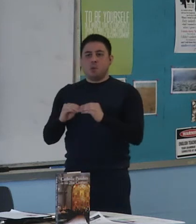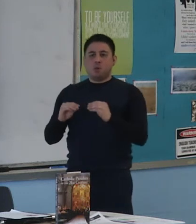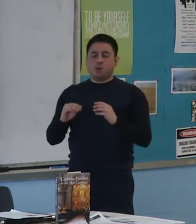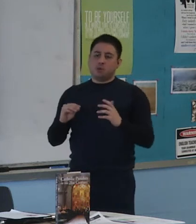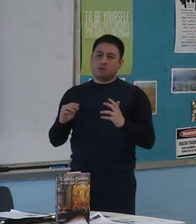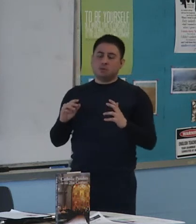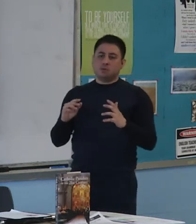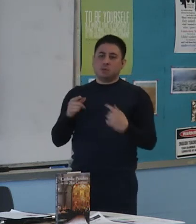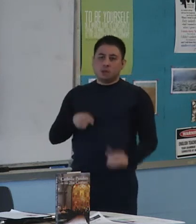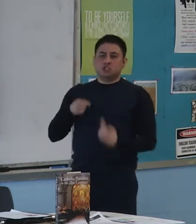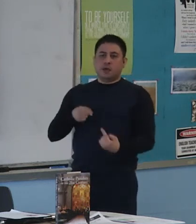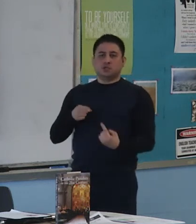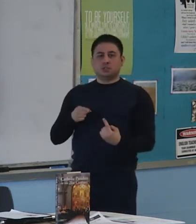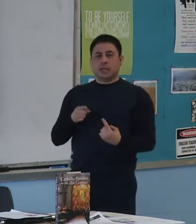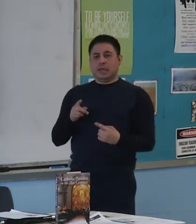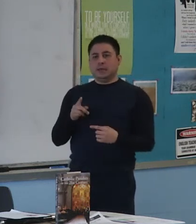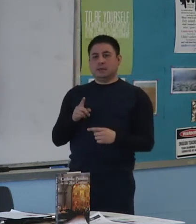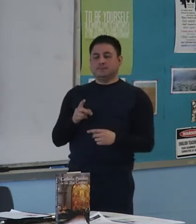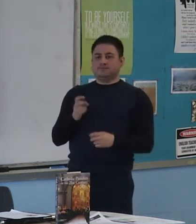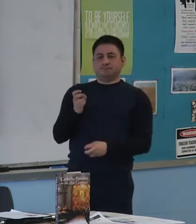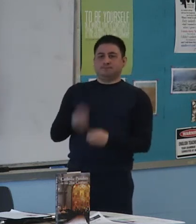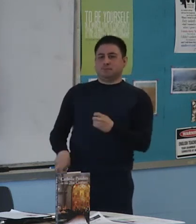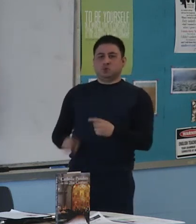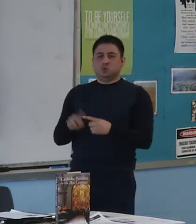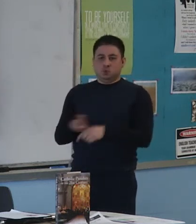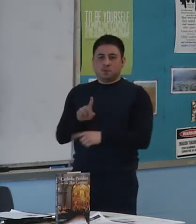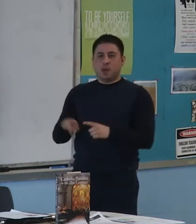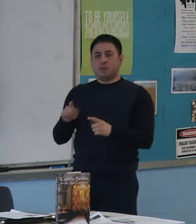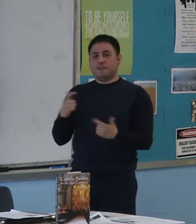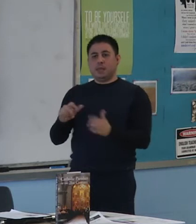others and difficult to utilize; again, the big piece is can people get into